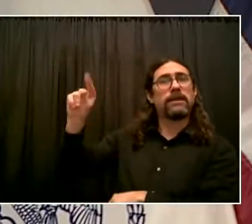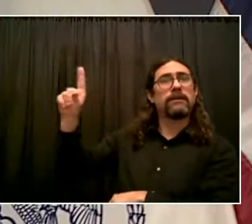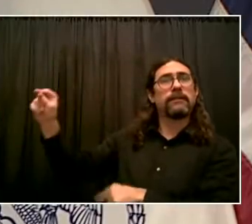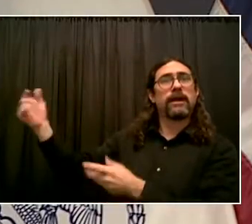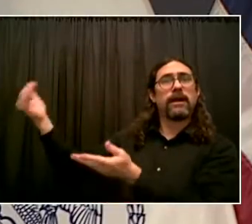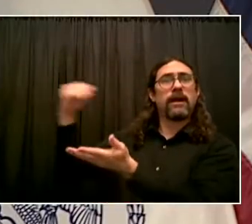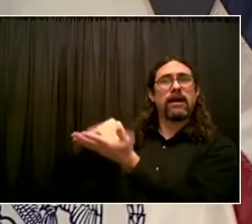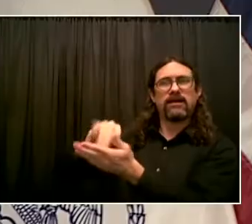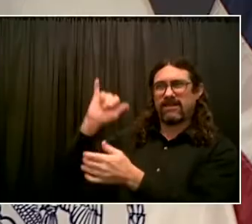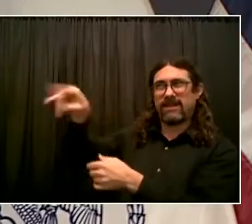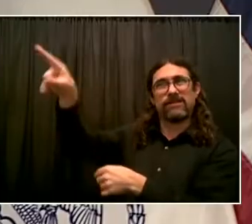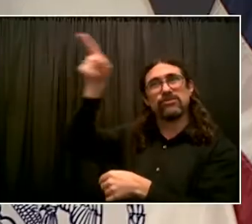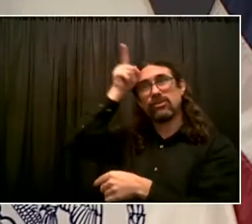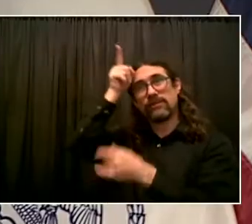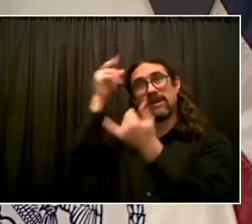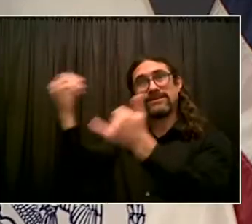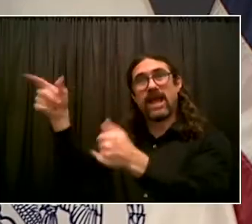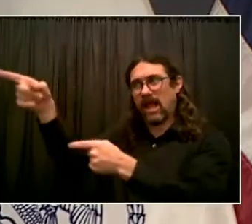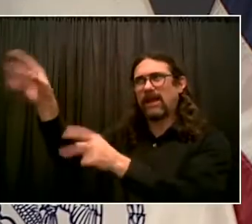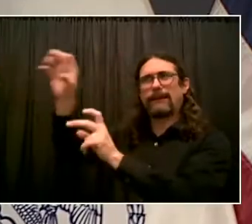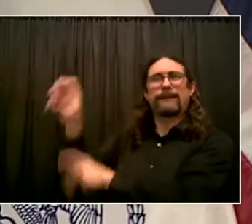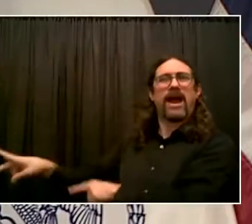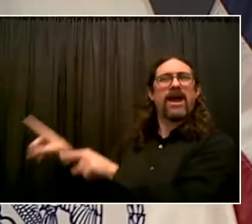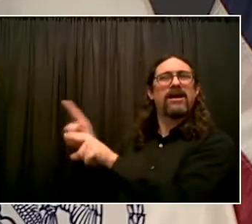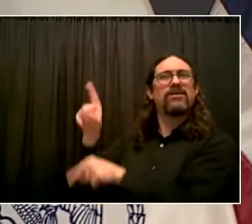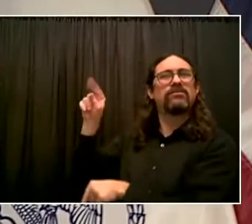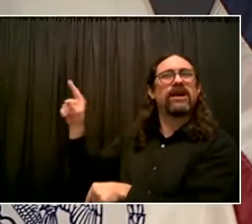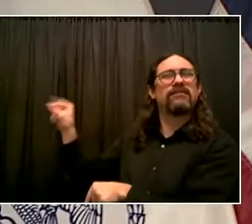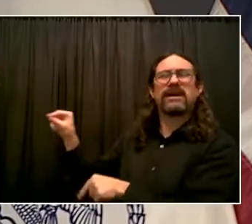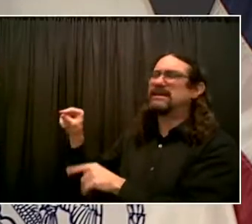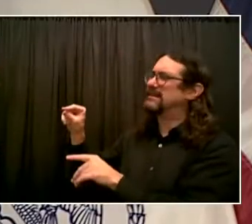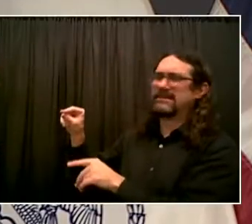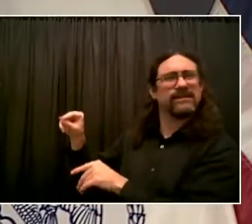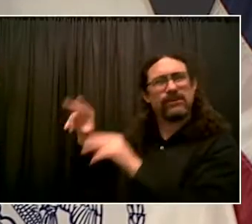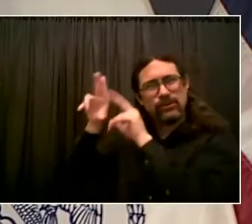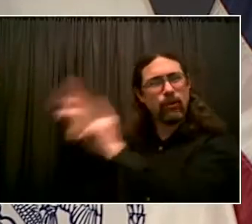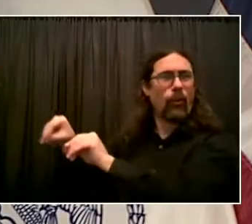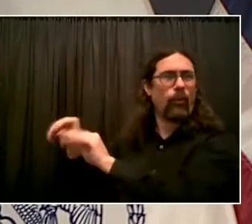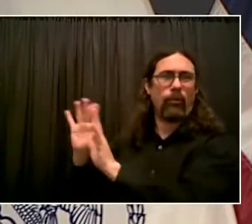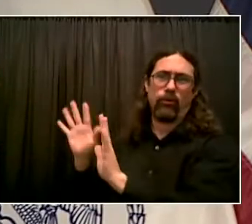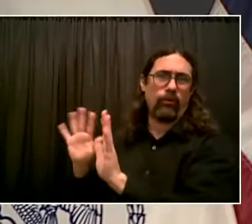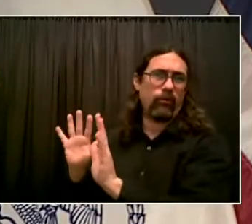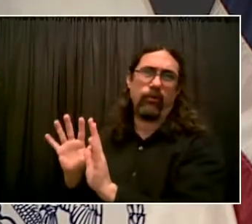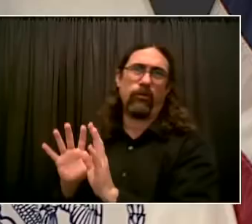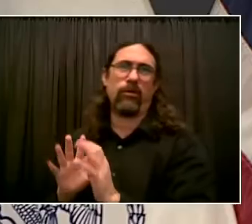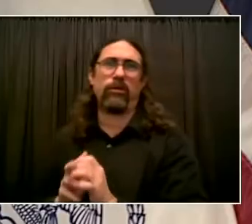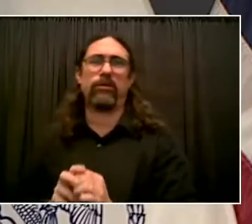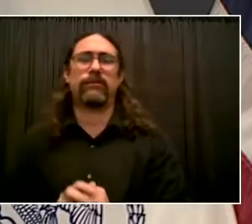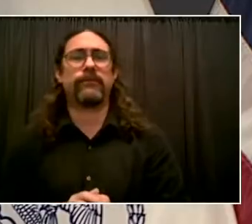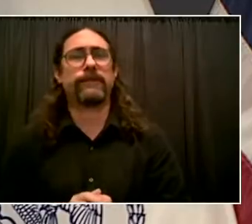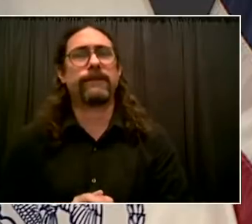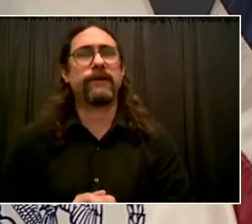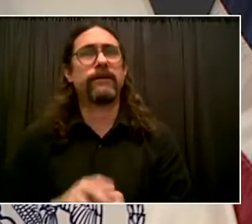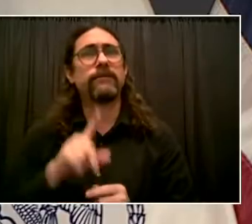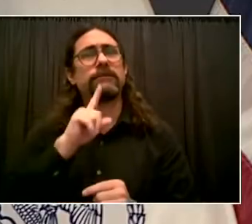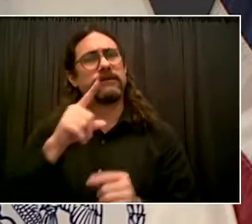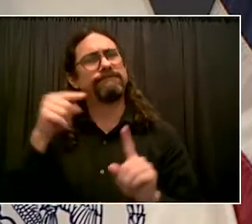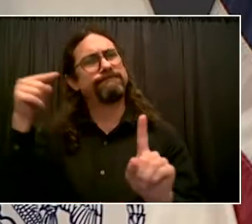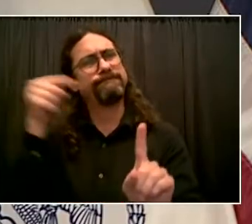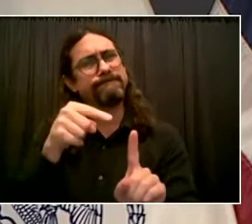E WAE RNOT GOING BACK TO WHAT HAPPENED IN 2020. WE'RE NOT GOING TO ALLOW THAT TO HAPPEN IN NEW YORK CITY WHAT'S HAPPENING IN